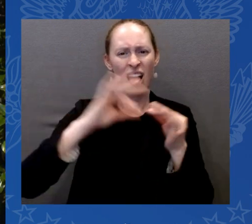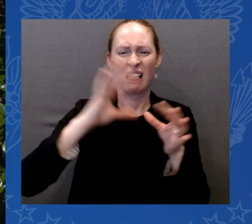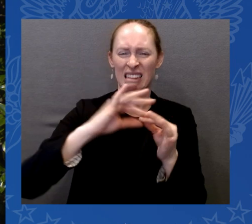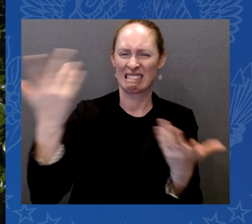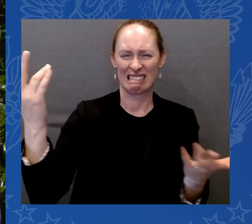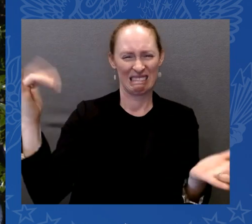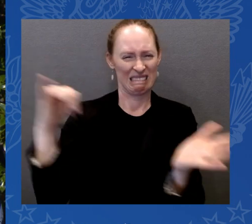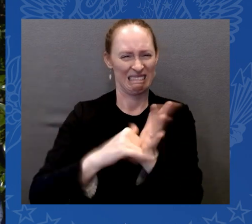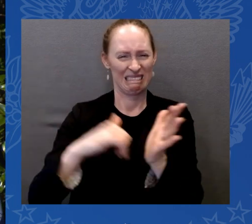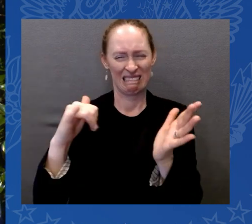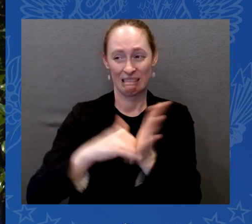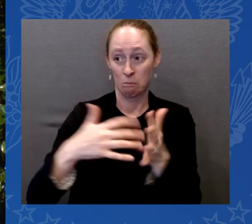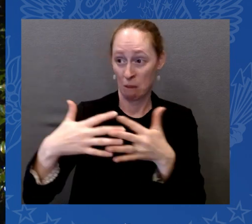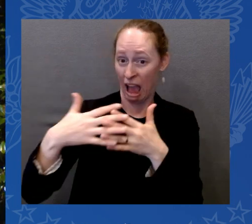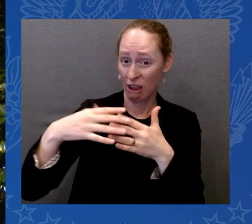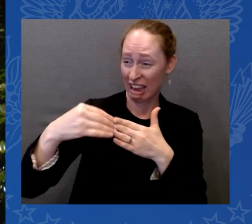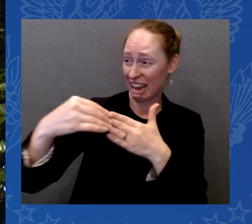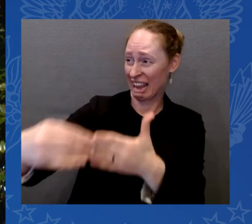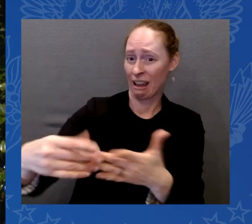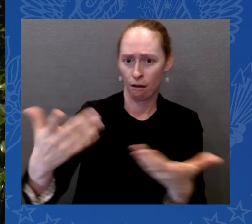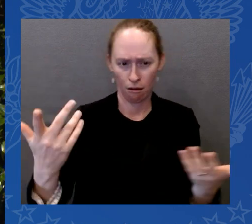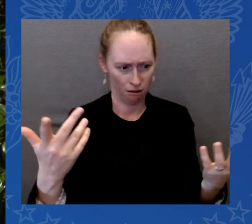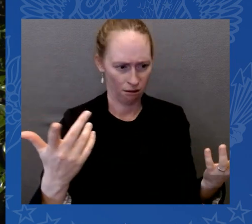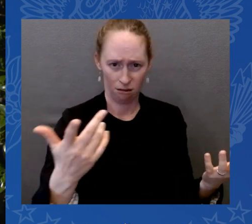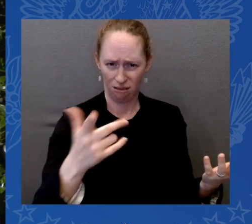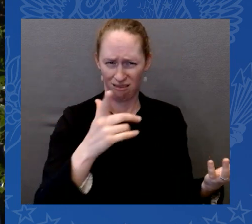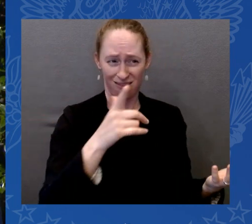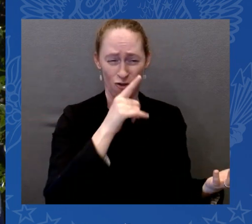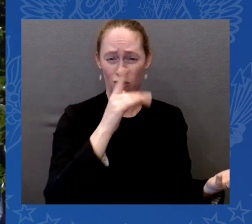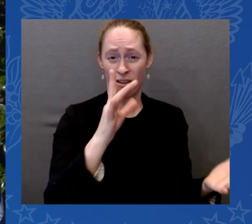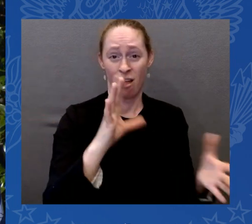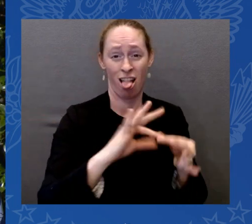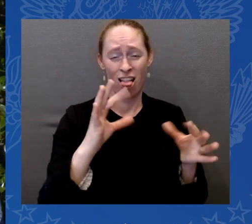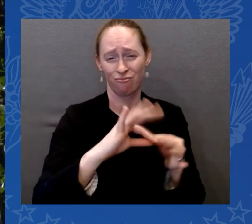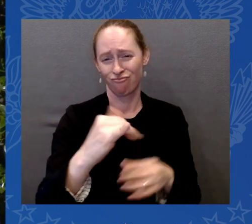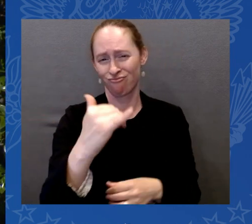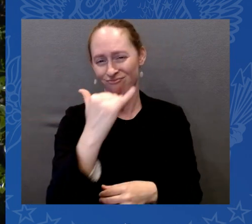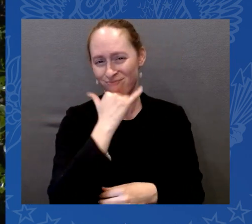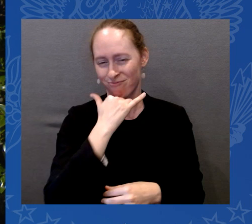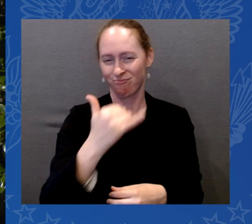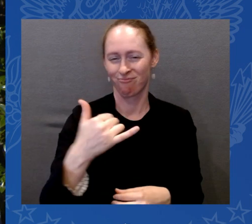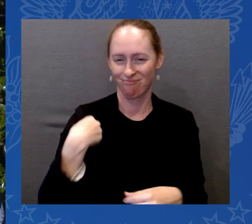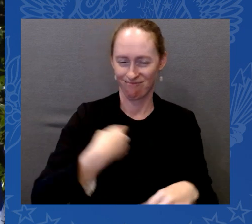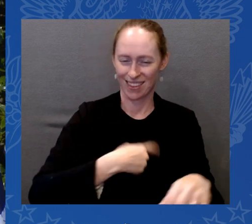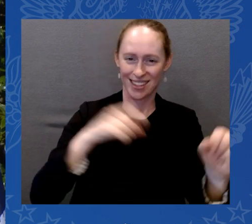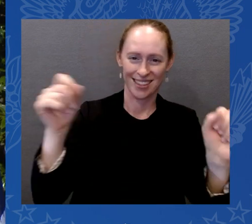And guess what? For all the criticism I got and the help you gave me for gas prices,